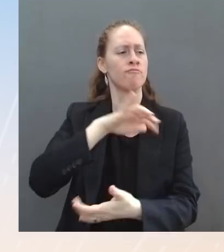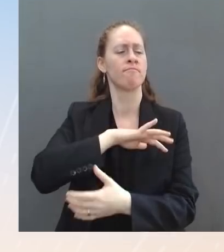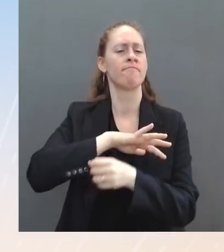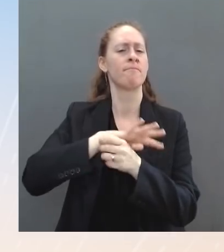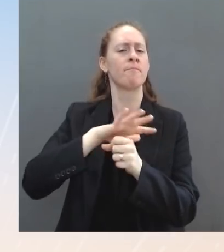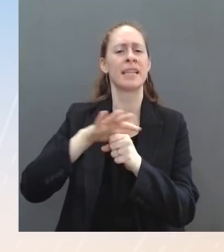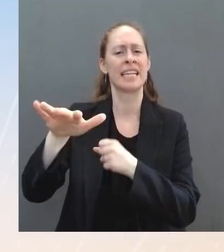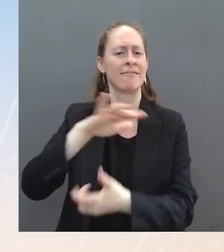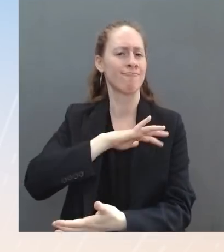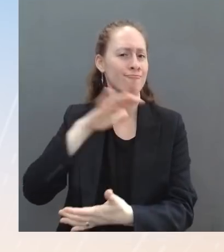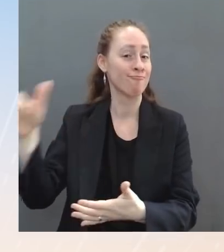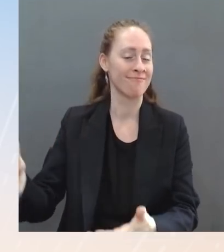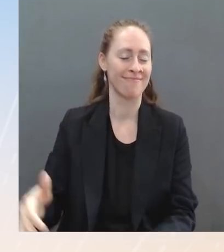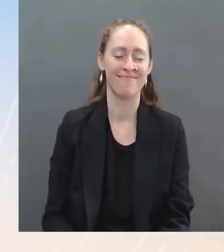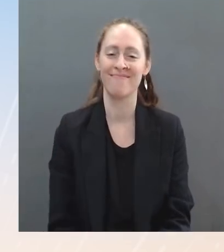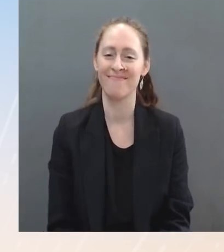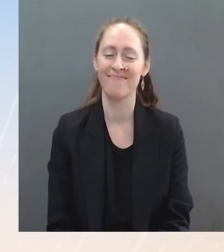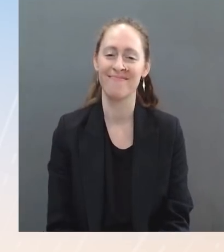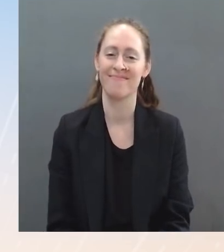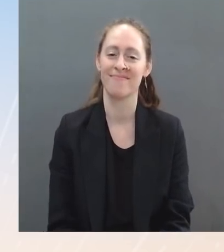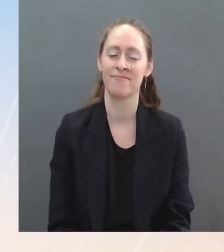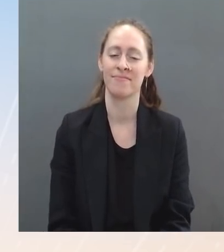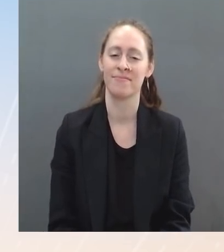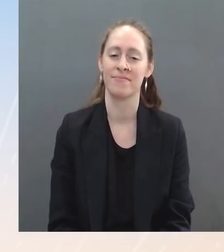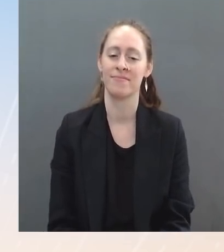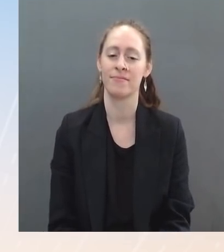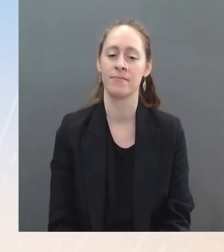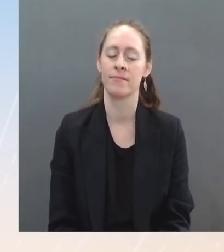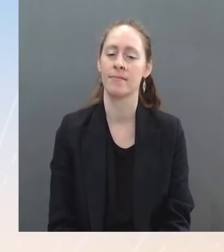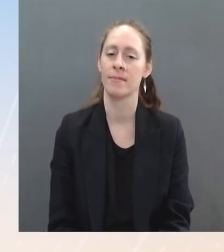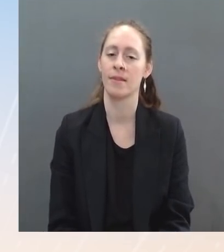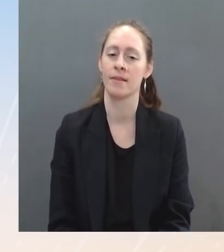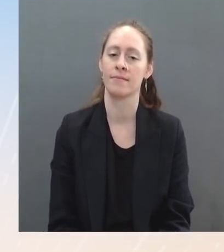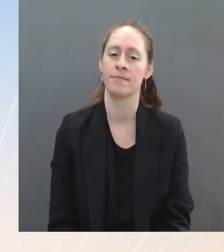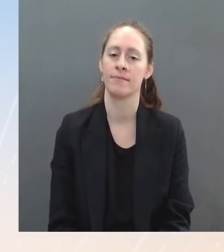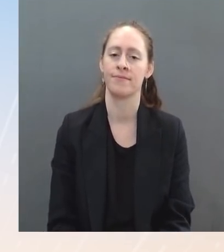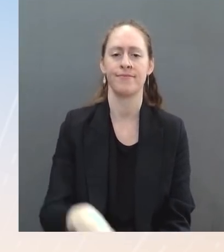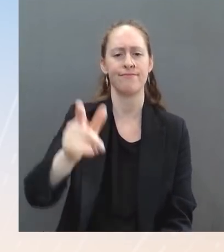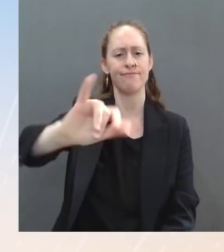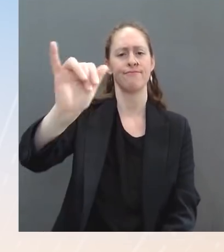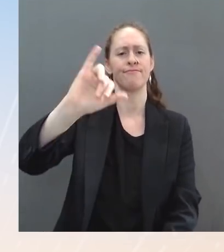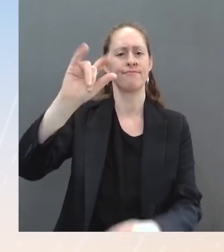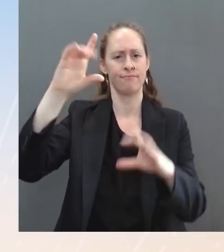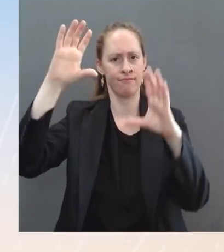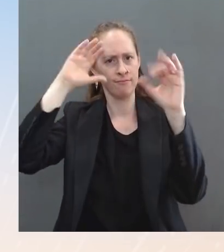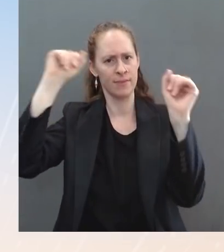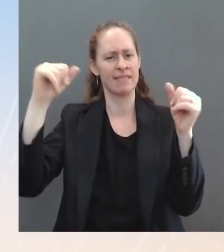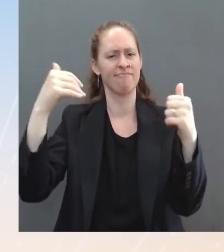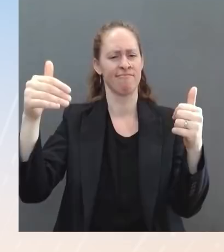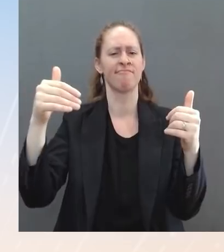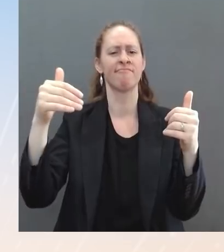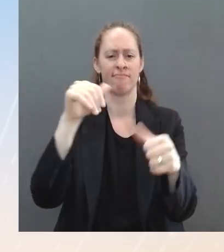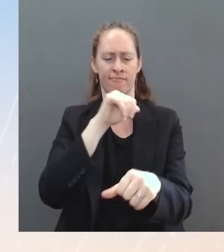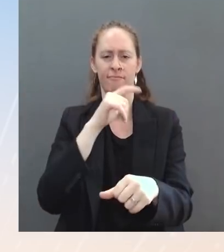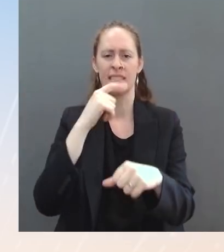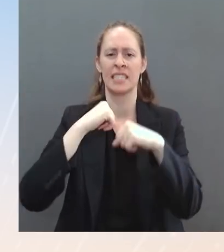authorizing the Defense Production Act for usage for the critical materials that go into large-capacity batteries.